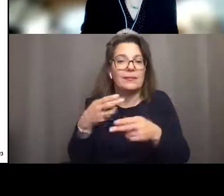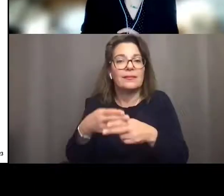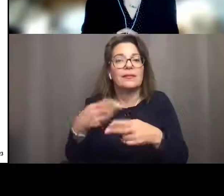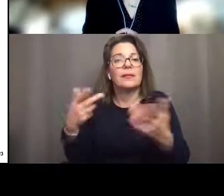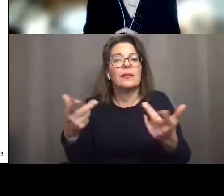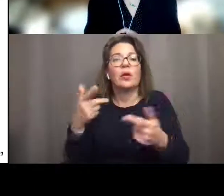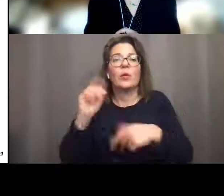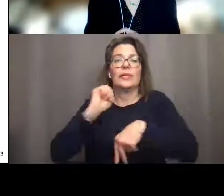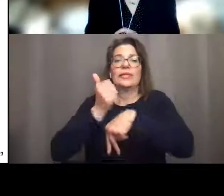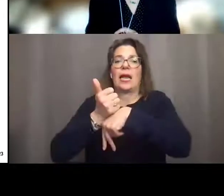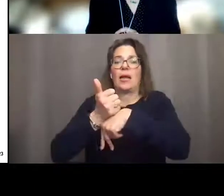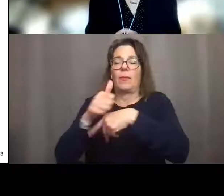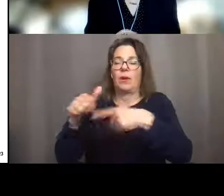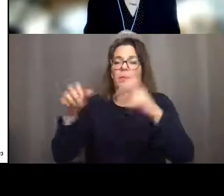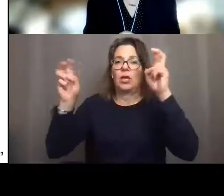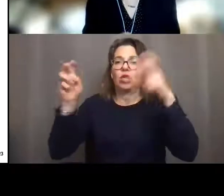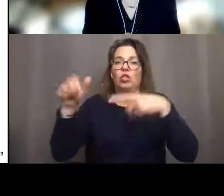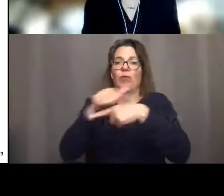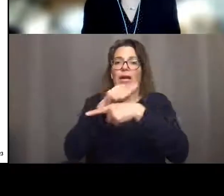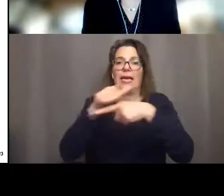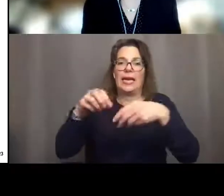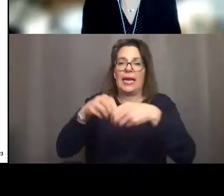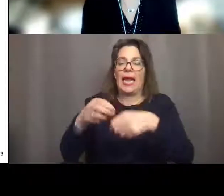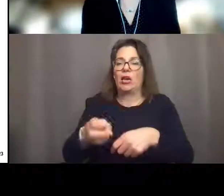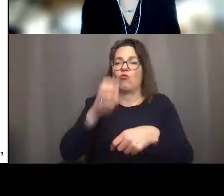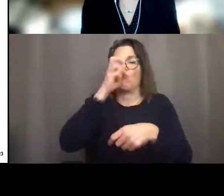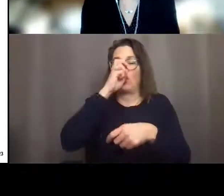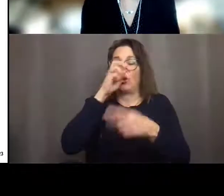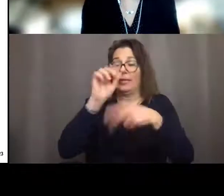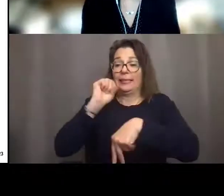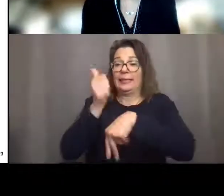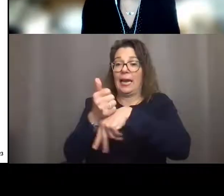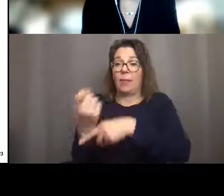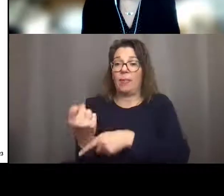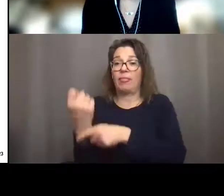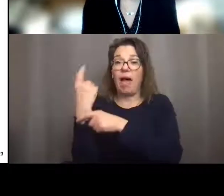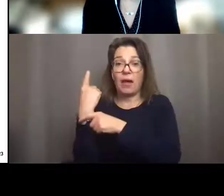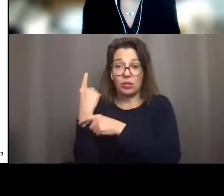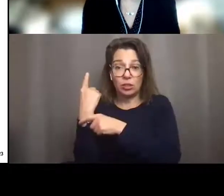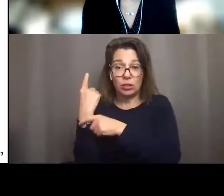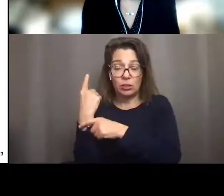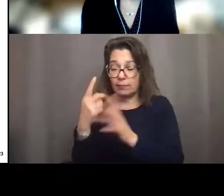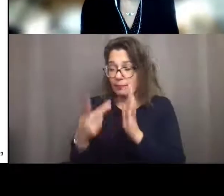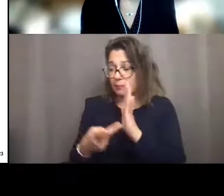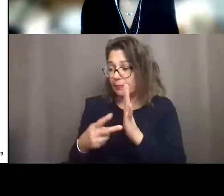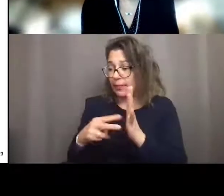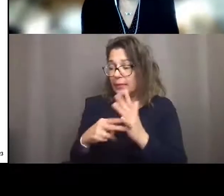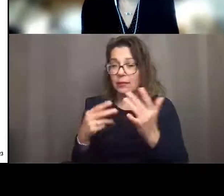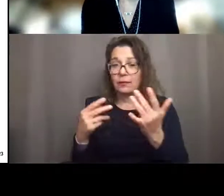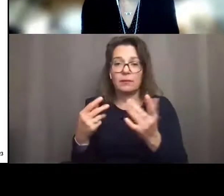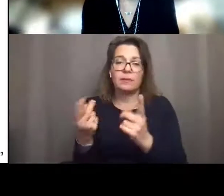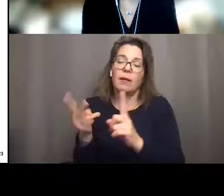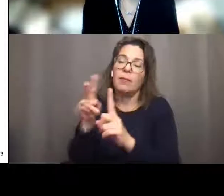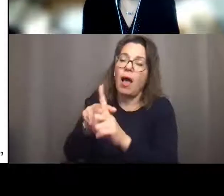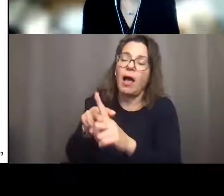training in rigor last year. So that means now … So this applies to institutional research training